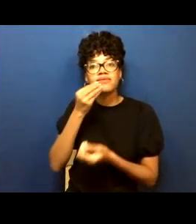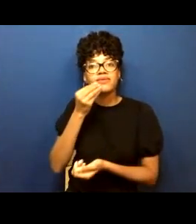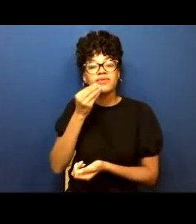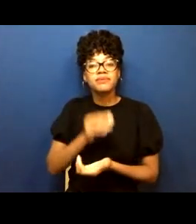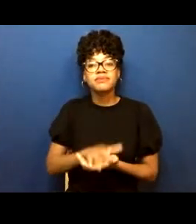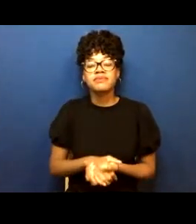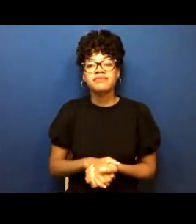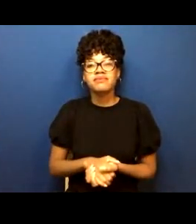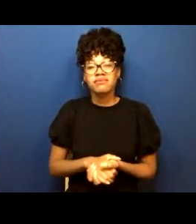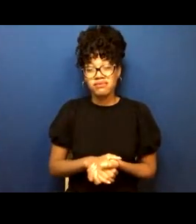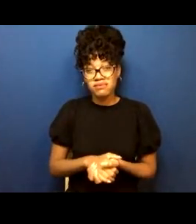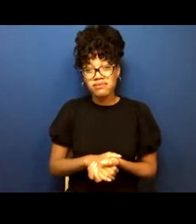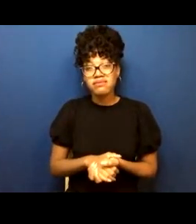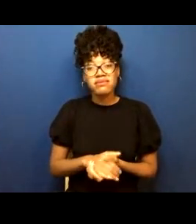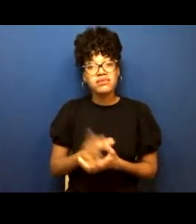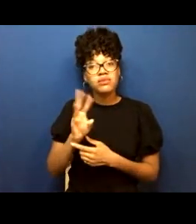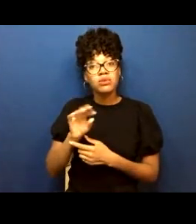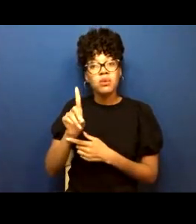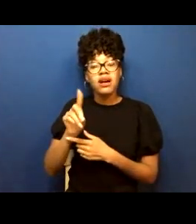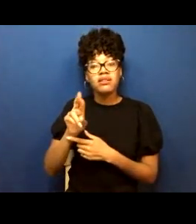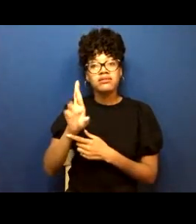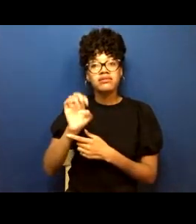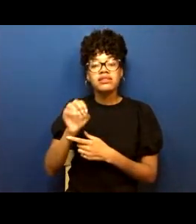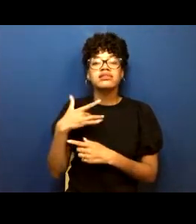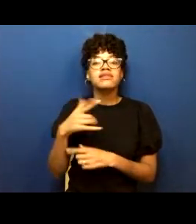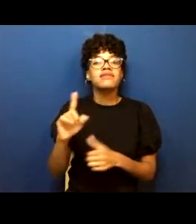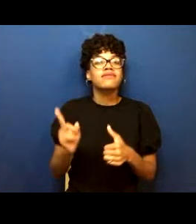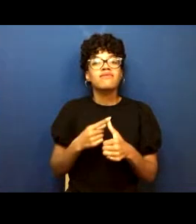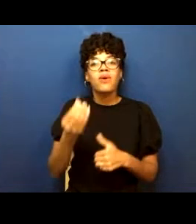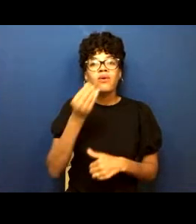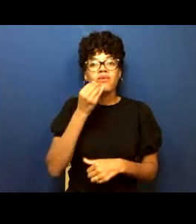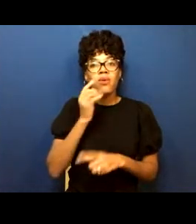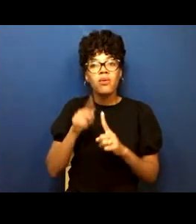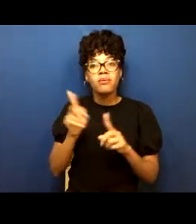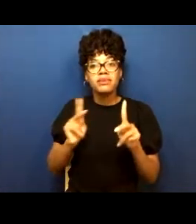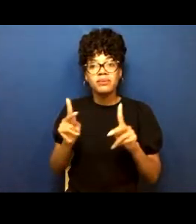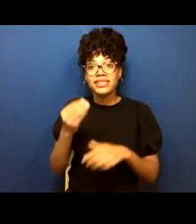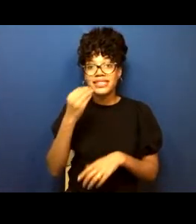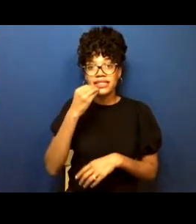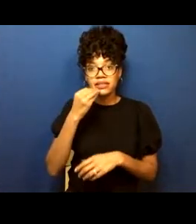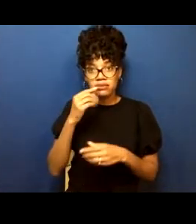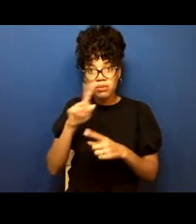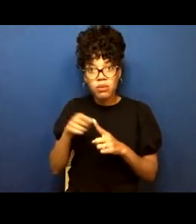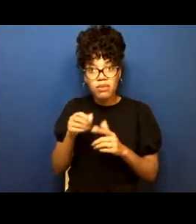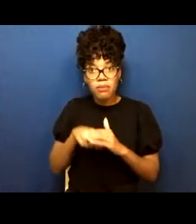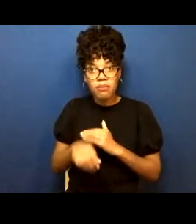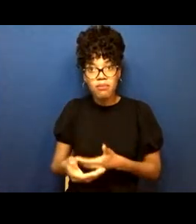Oftentimes wild rice is one of the first foods that people eat when they're born. And it is often given as a gift